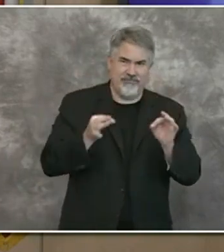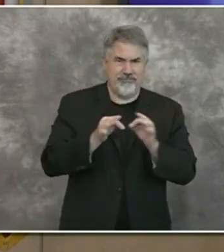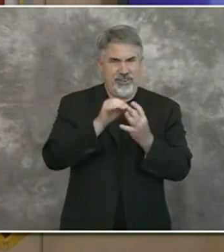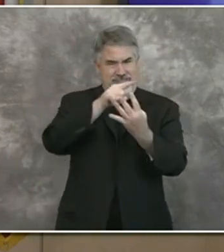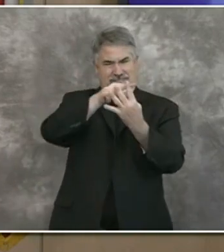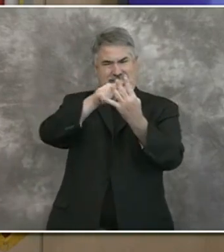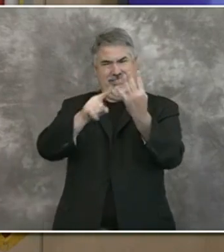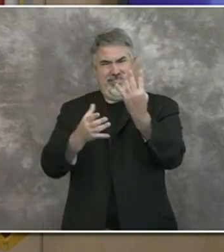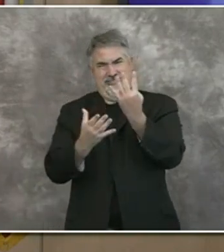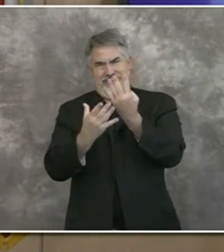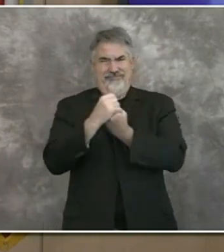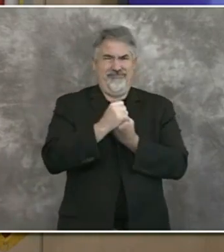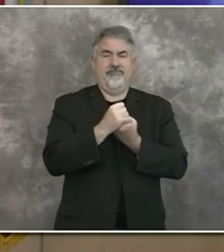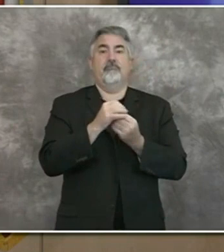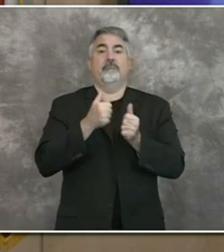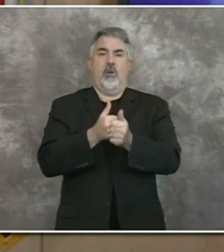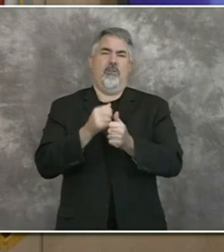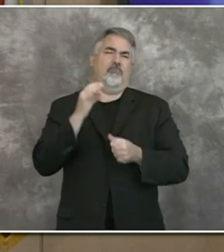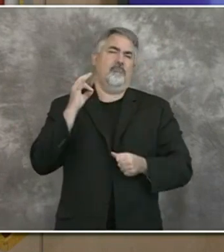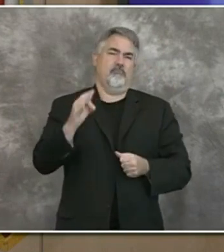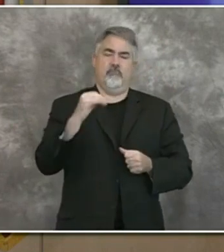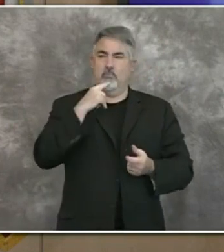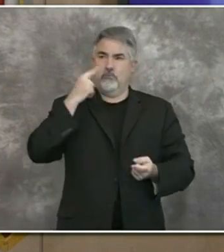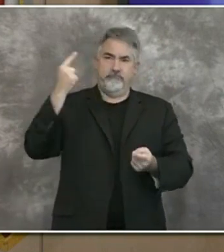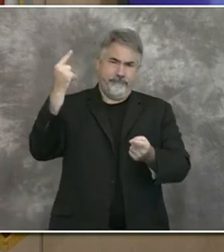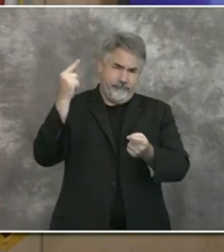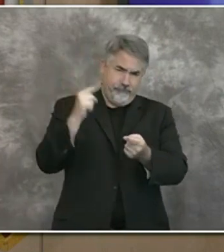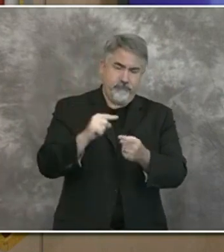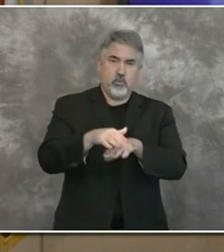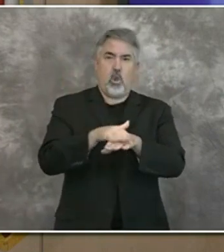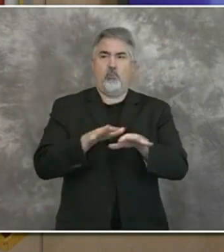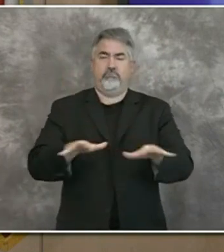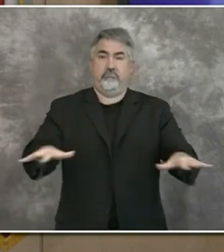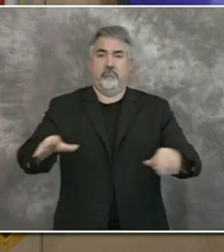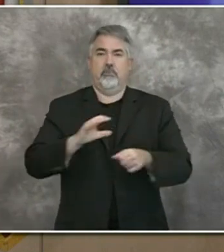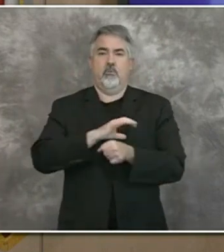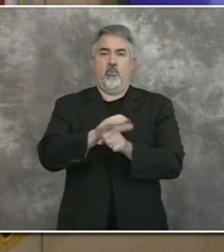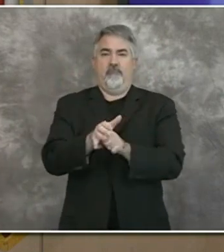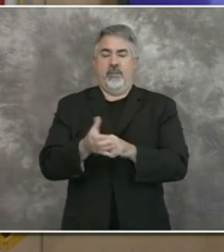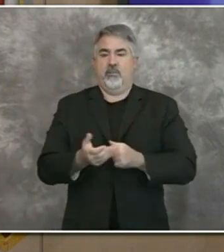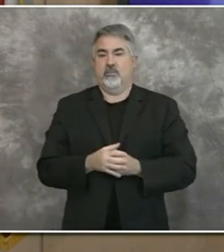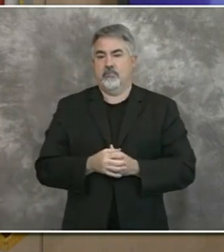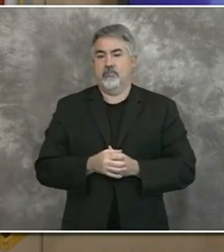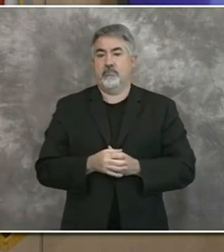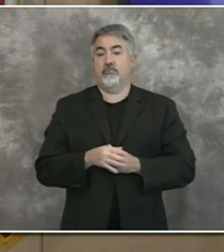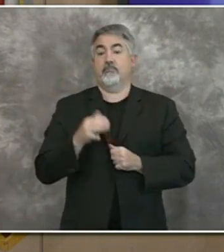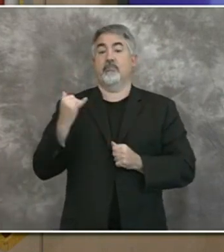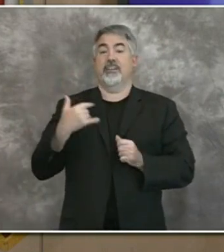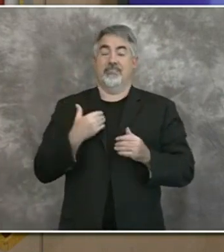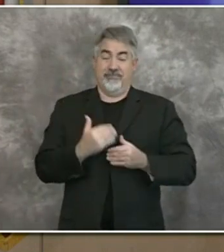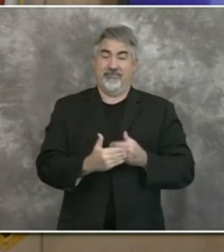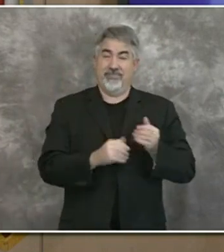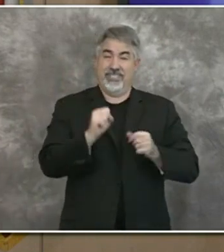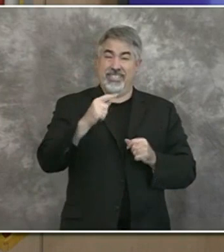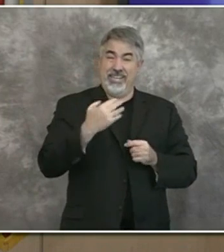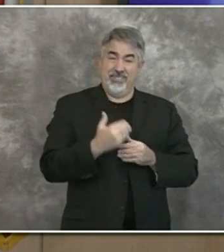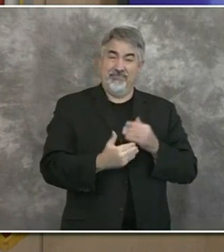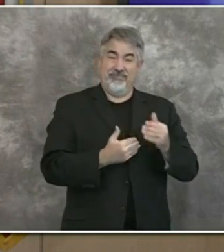TEMPERATURE CHECKS AND SCREENINGS AND FACE COVERINGS COLLECTIVELY THOSE THINGS SIGNIFICANTLY LOWER THE RISK